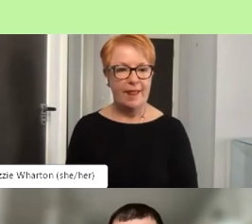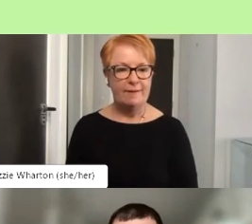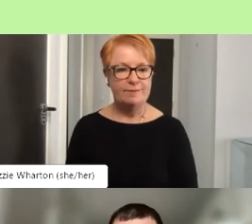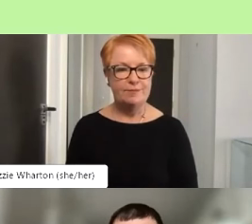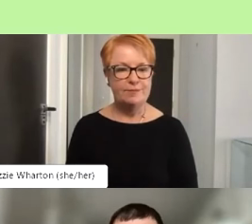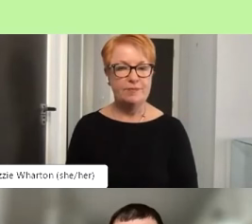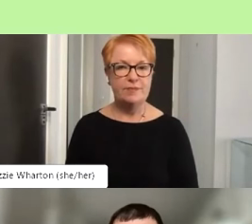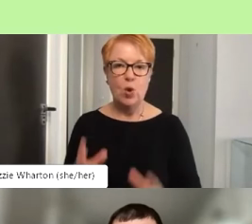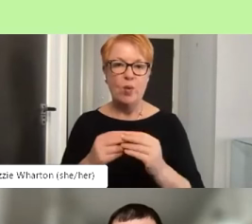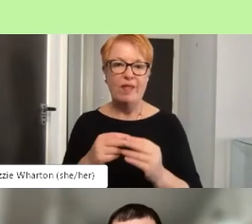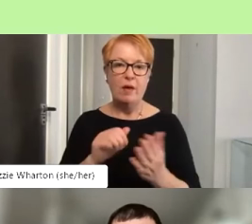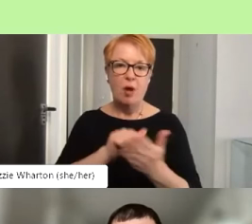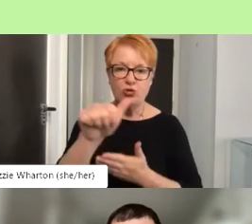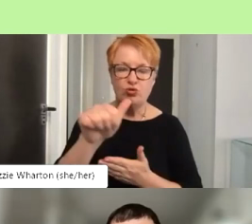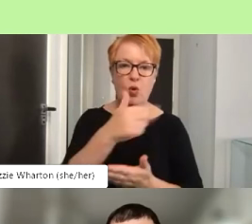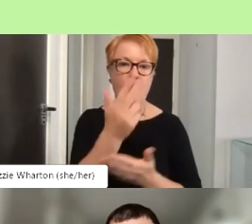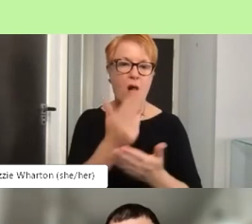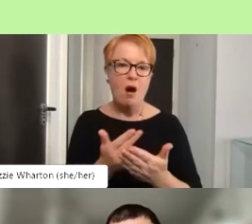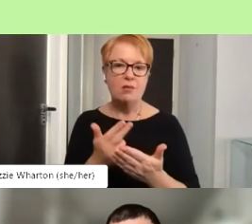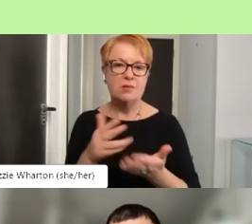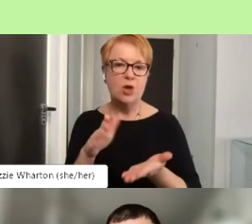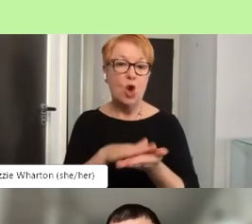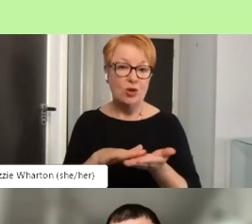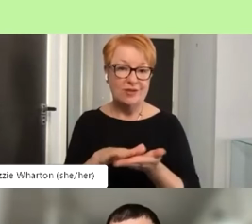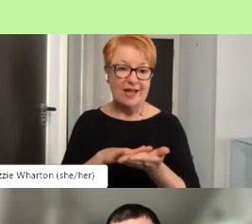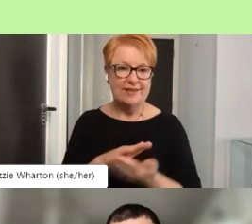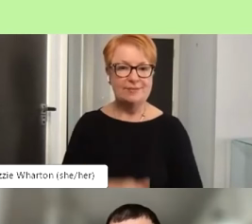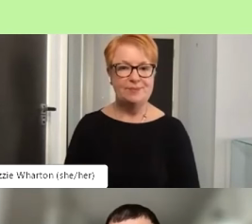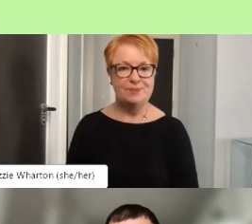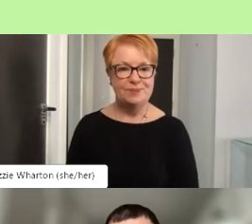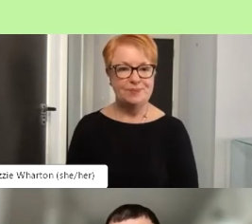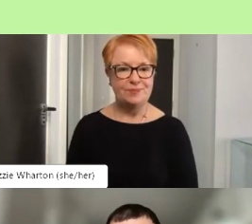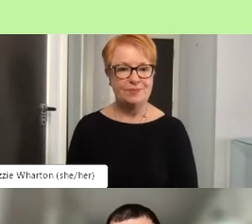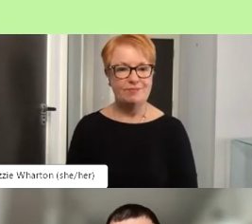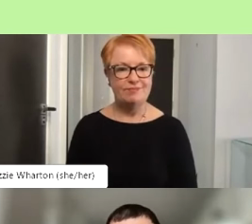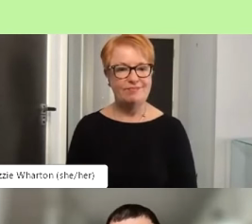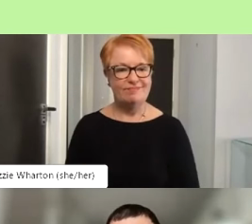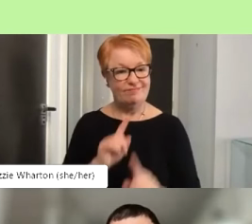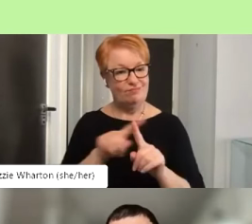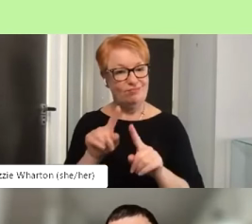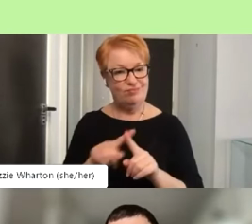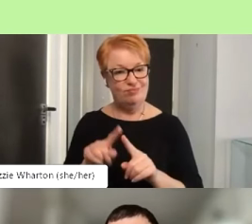Here, you can see another image of Bridget or Abimbola.